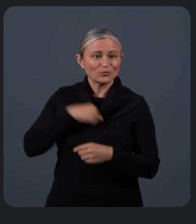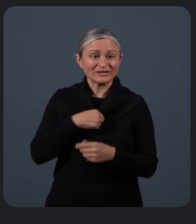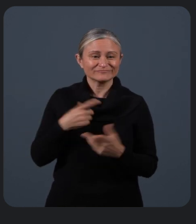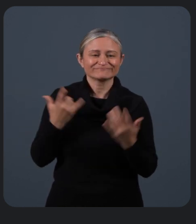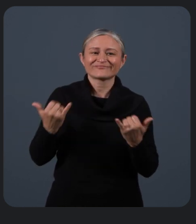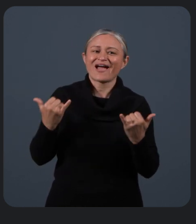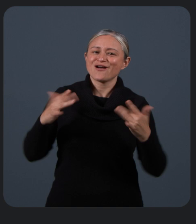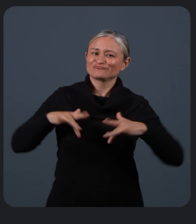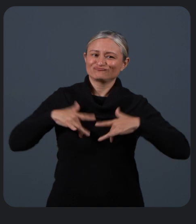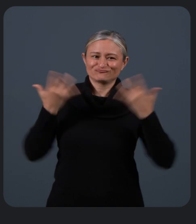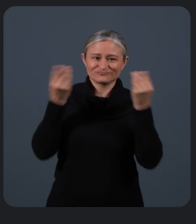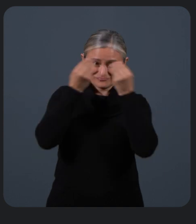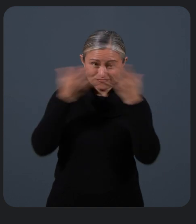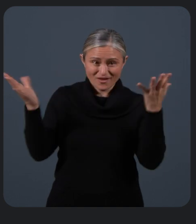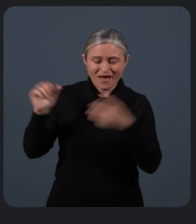AlloyDB for PostgreSQL.